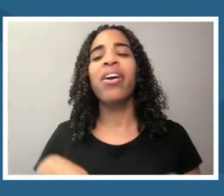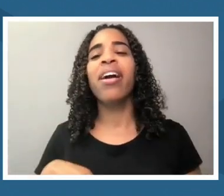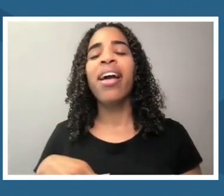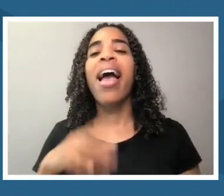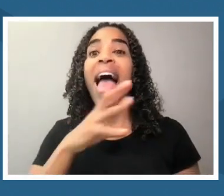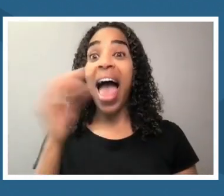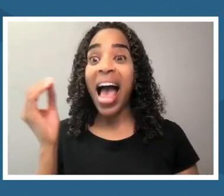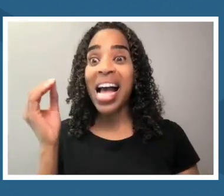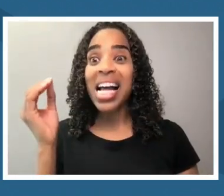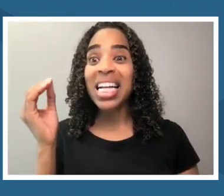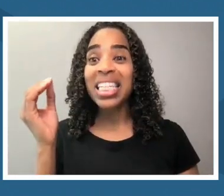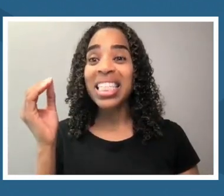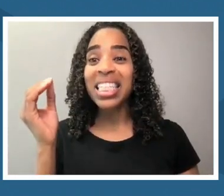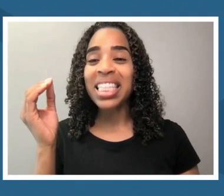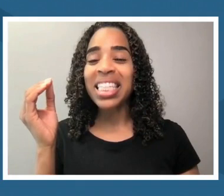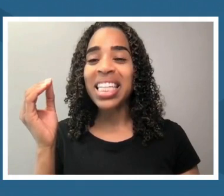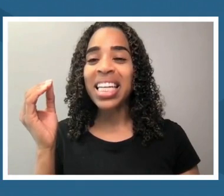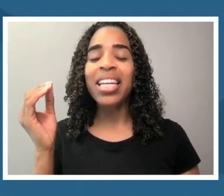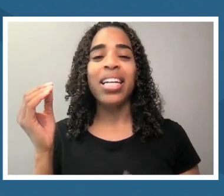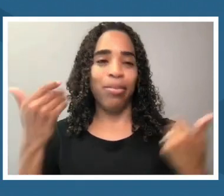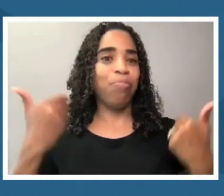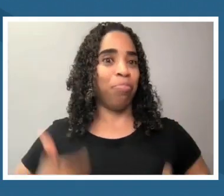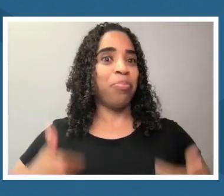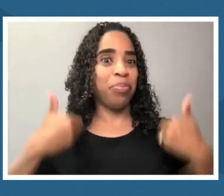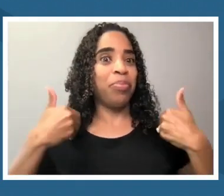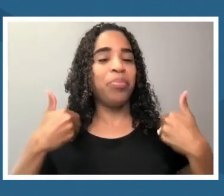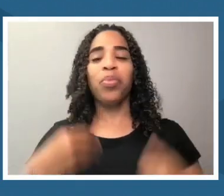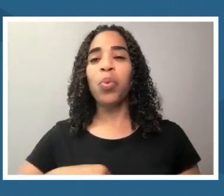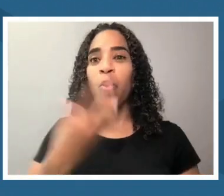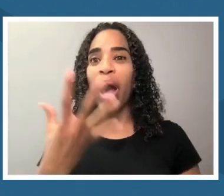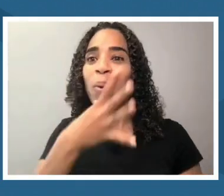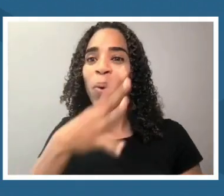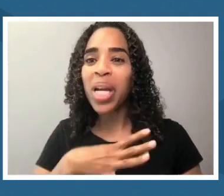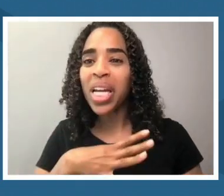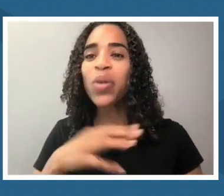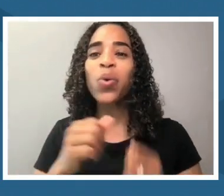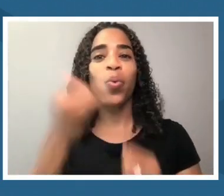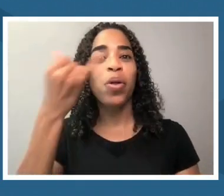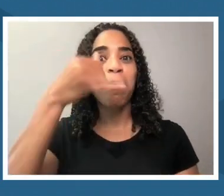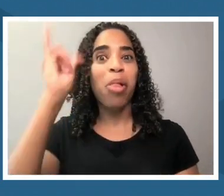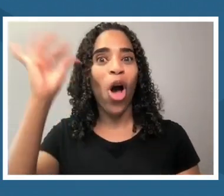screen i'm a white woman with